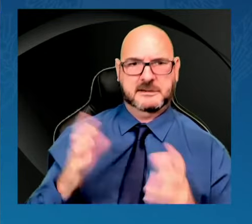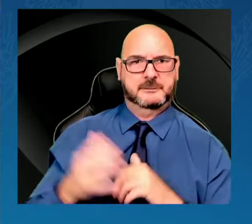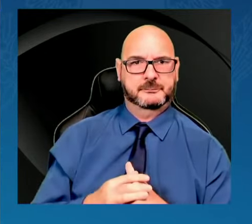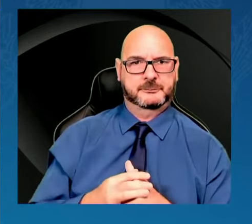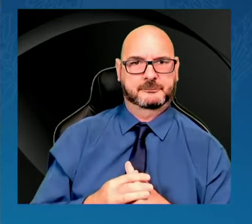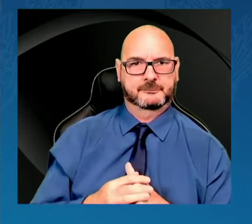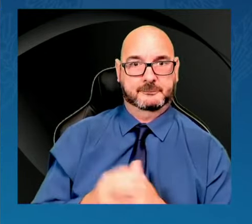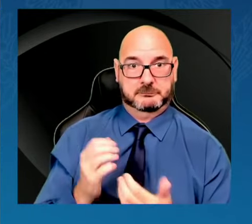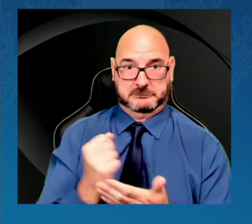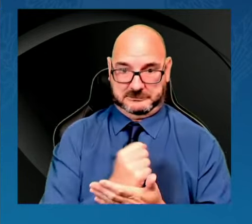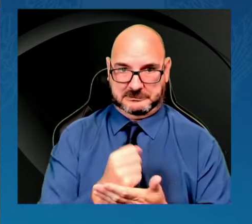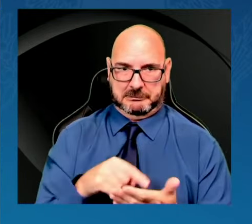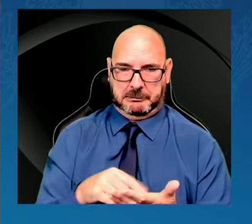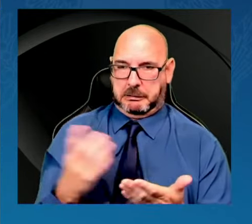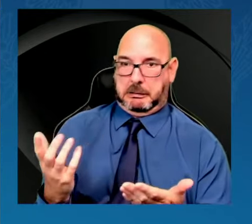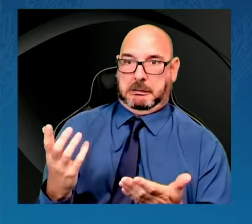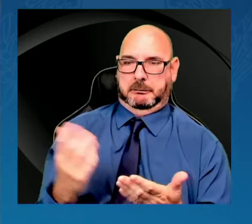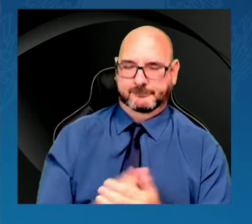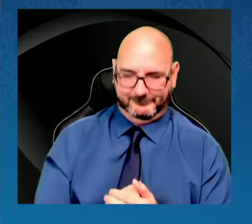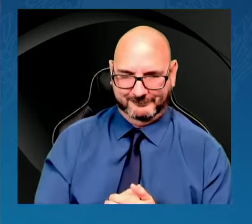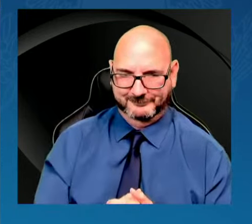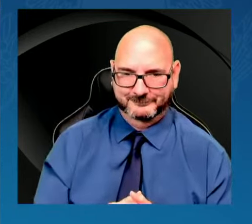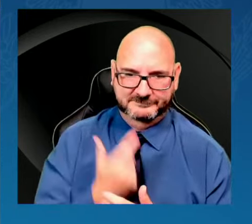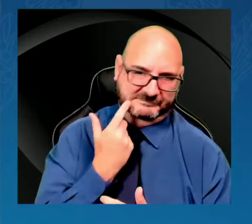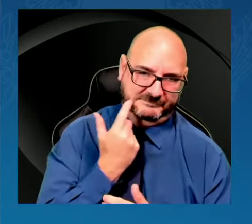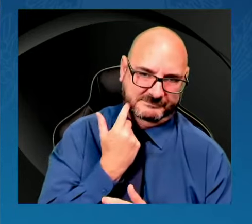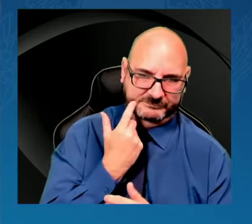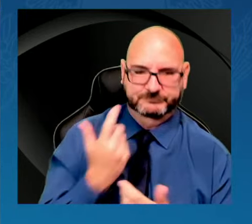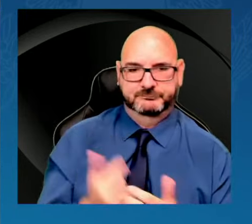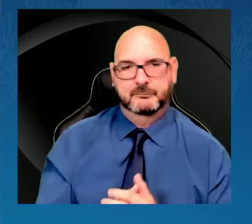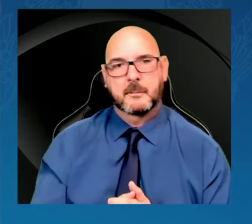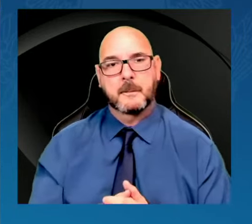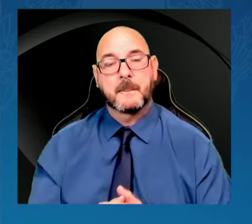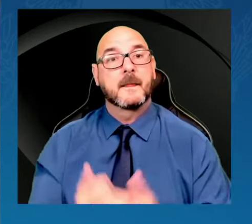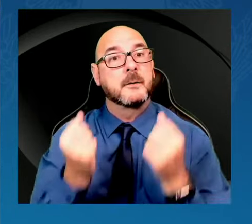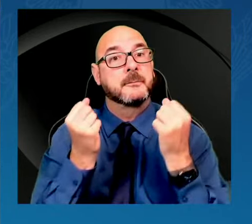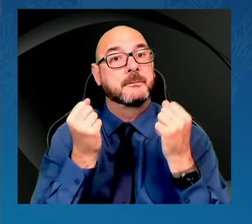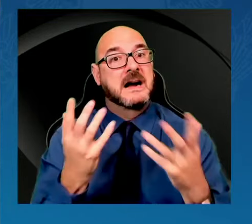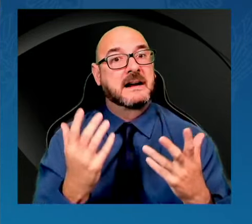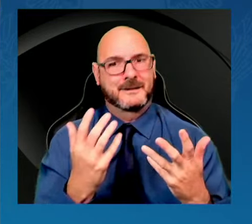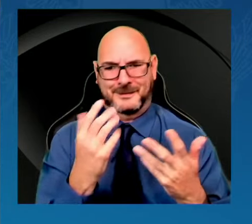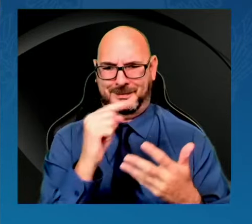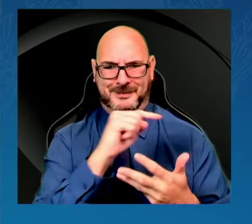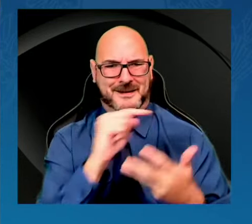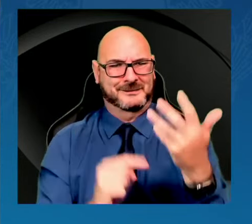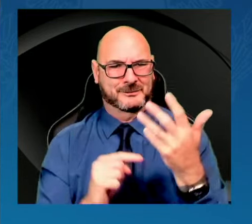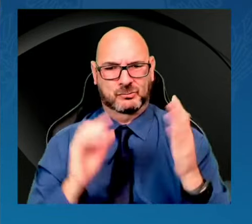There were so many great things included in the historic bill that -- bills -- the package that Congress passed.